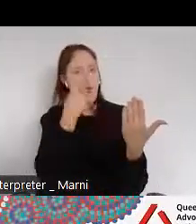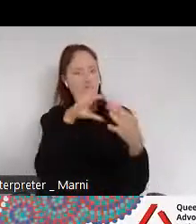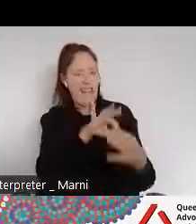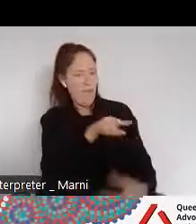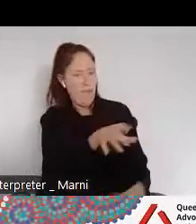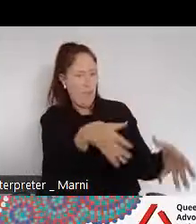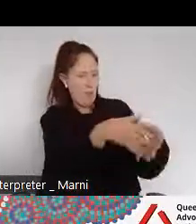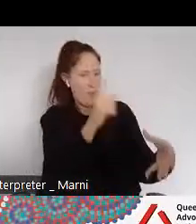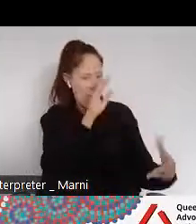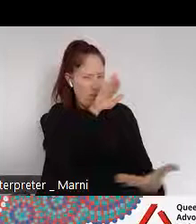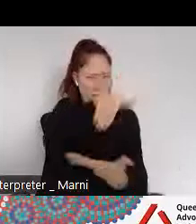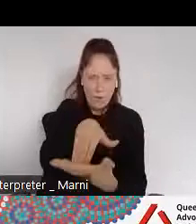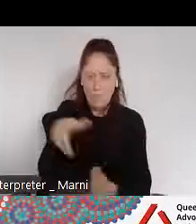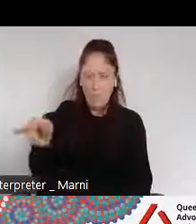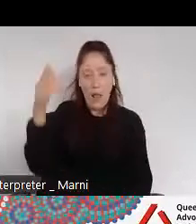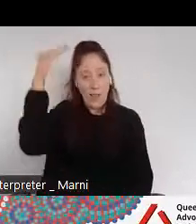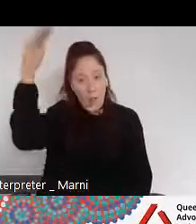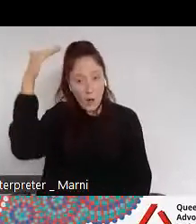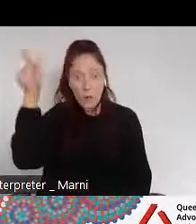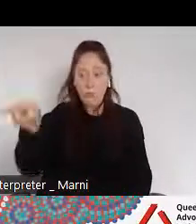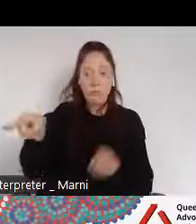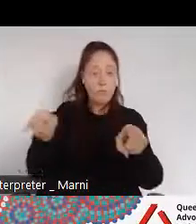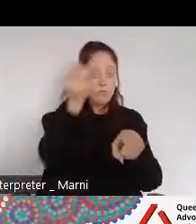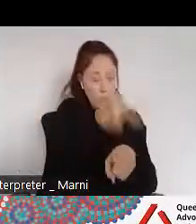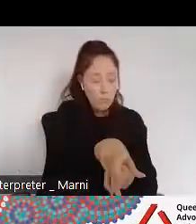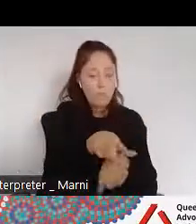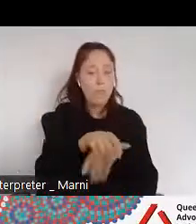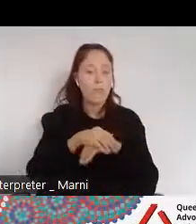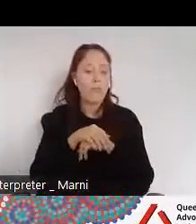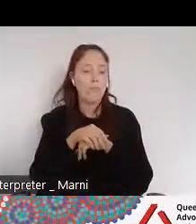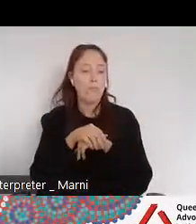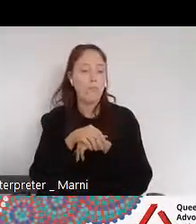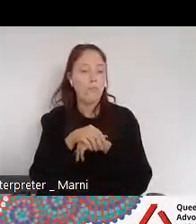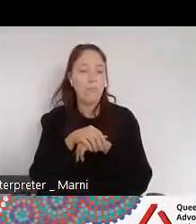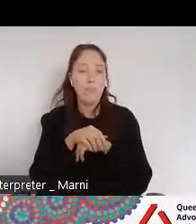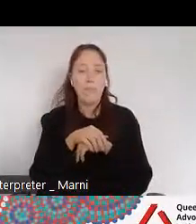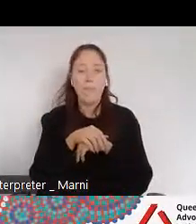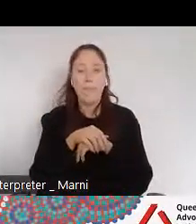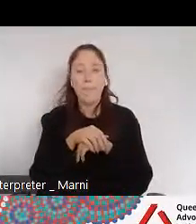the adult, the applicant, if it's not the adult, the proposed or sorry any proposed